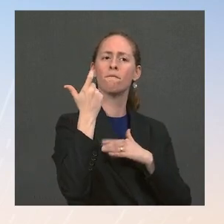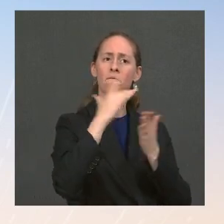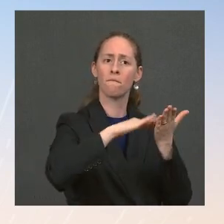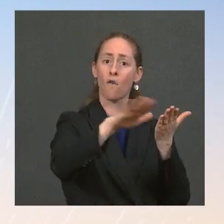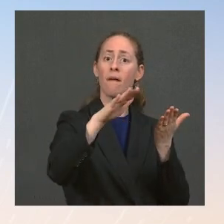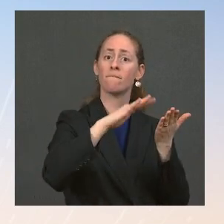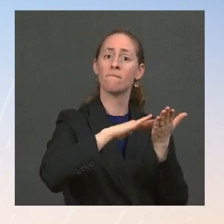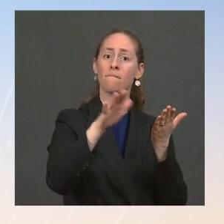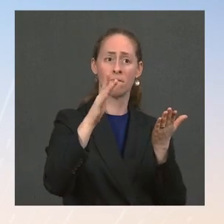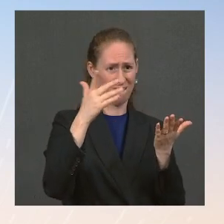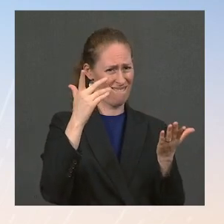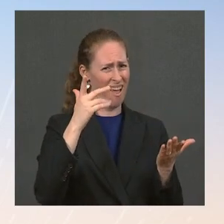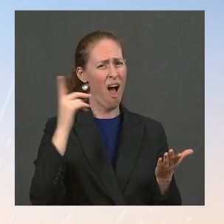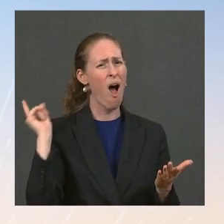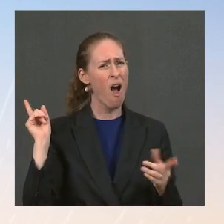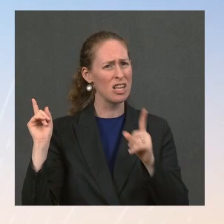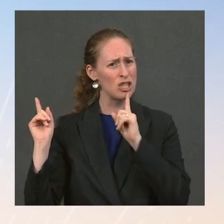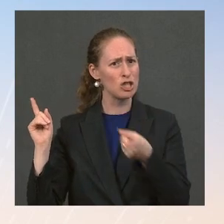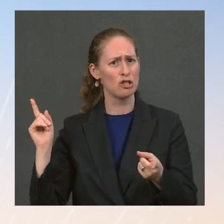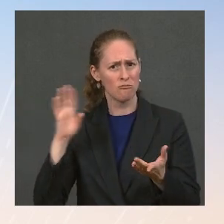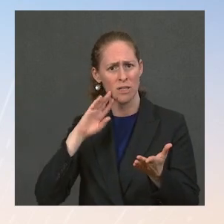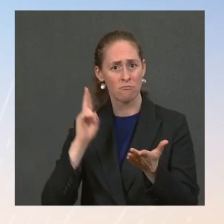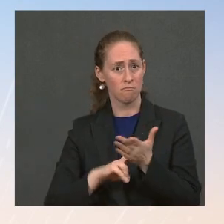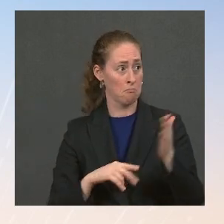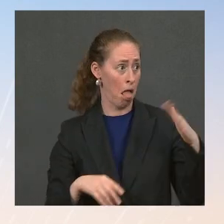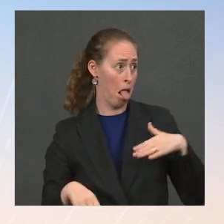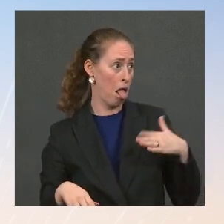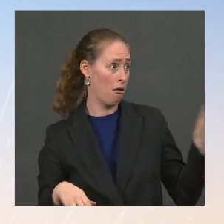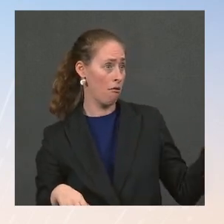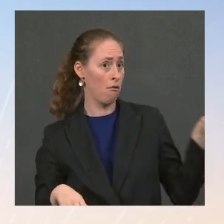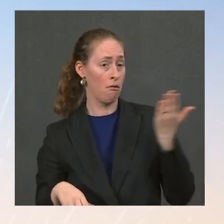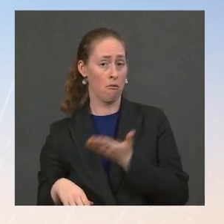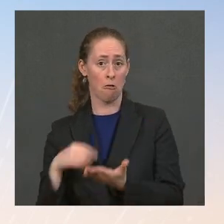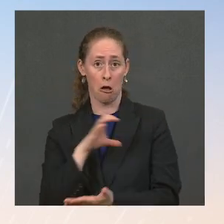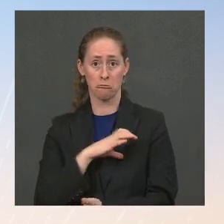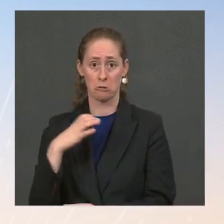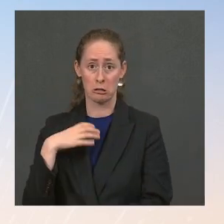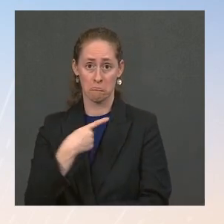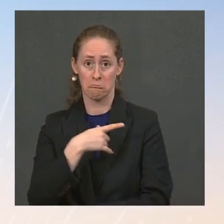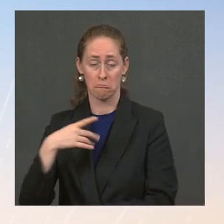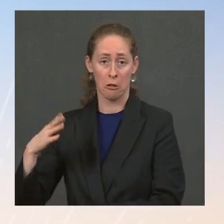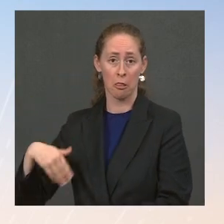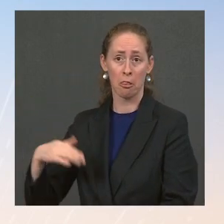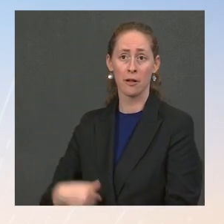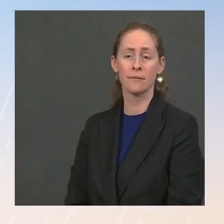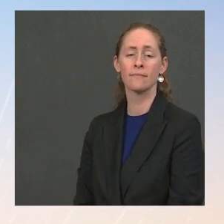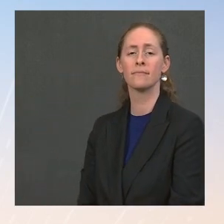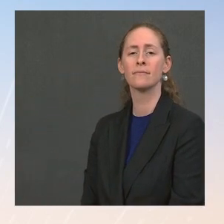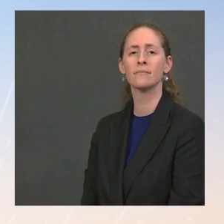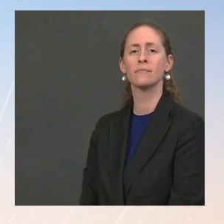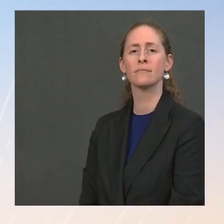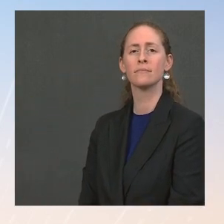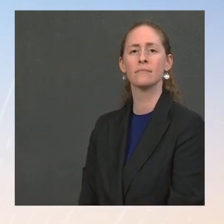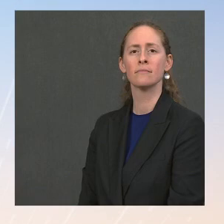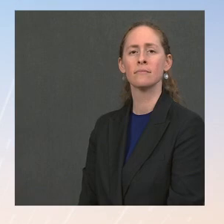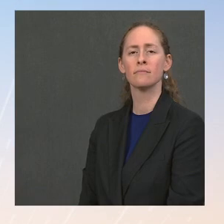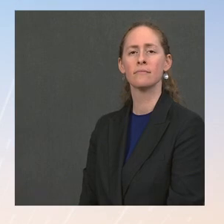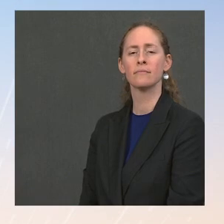Go ahead, Patsy. I promised to get back to you. The Press: One second. >> Ms. Psaki: Yeah. The Press: But is the review that the Department of Education was said to be doing -- are they still doing that?